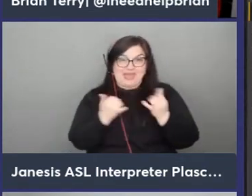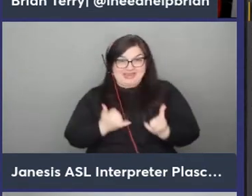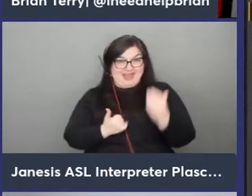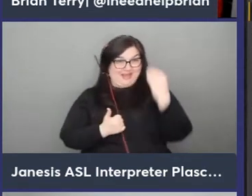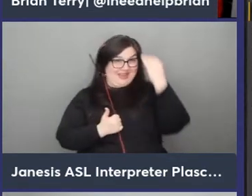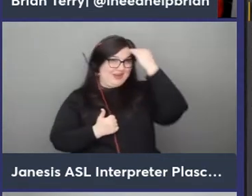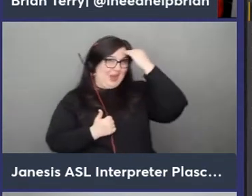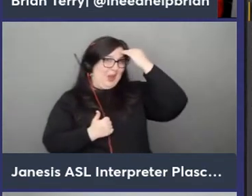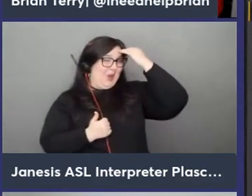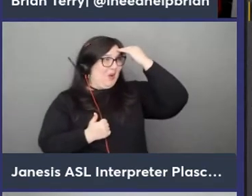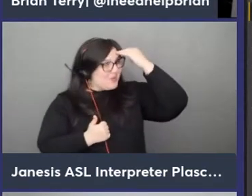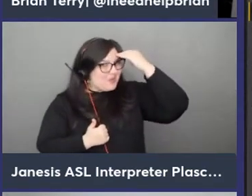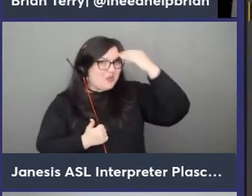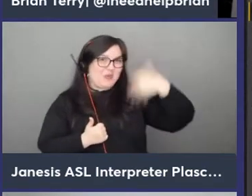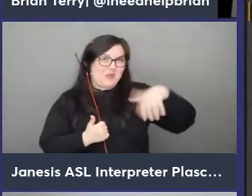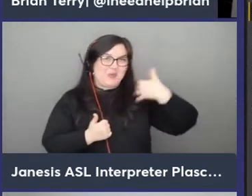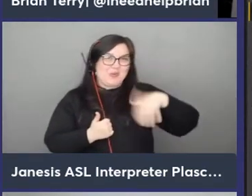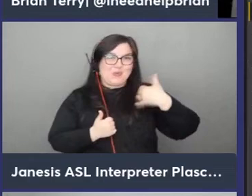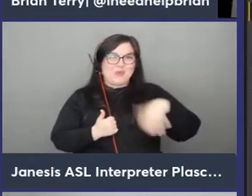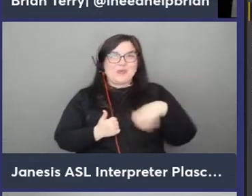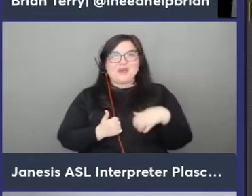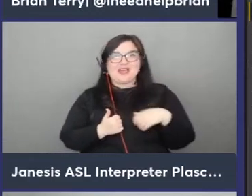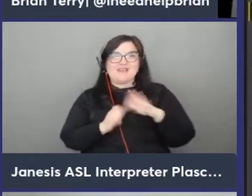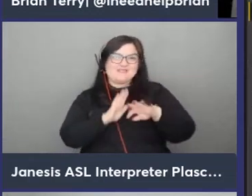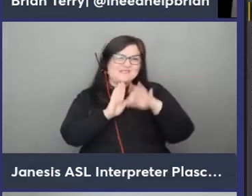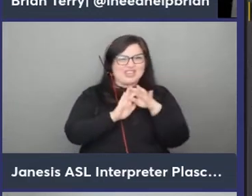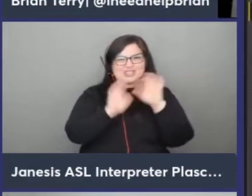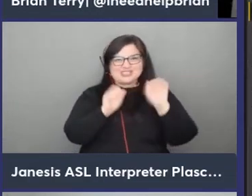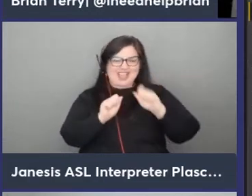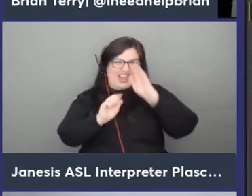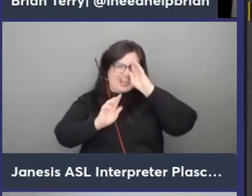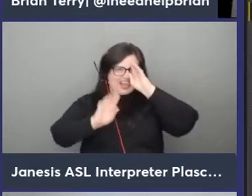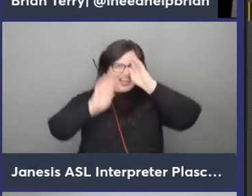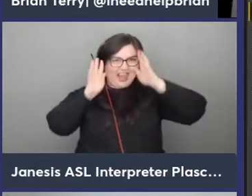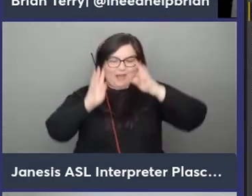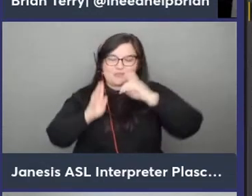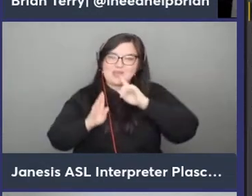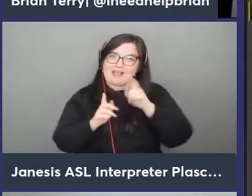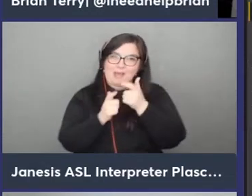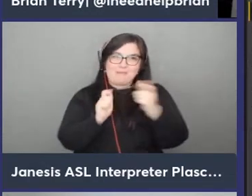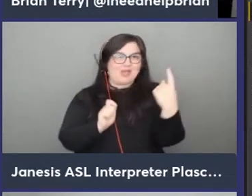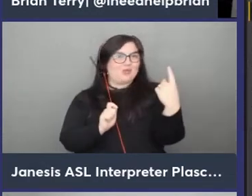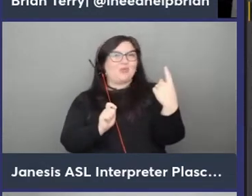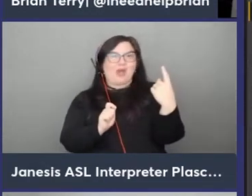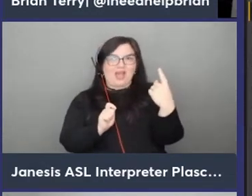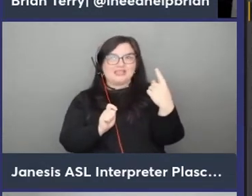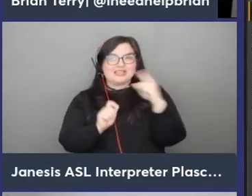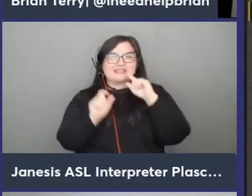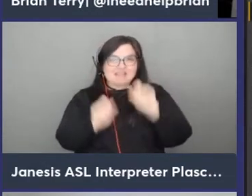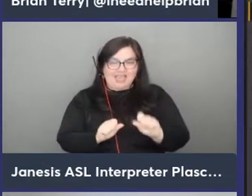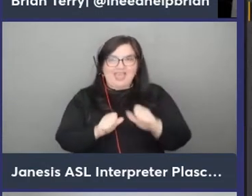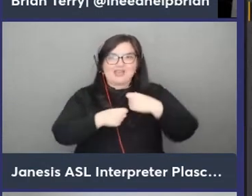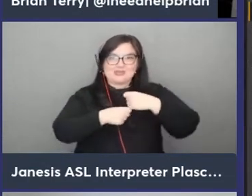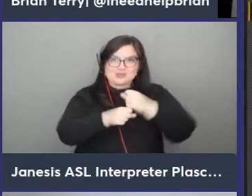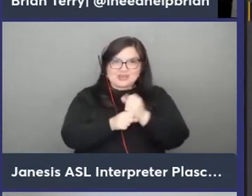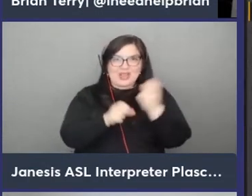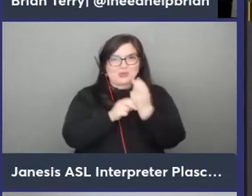you know, I could spin up a couple of features, like the biggest one for me is like actually being able to create a user's account, like,